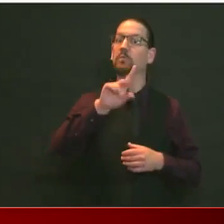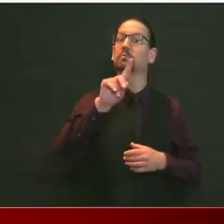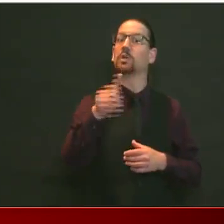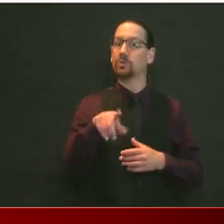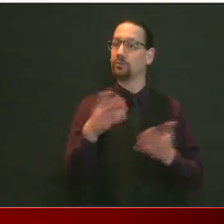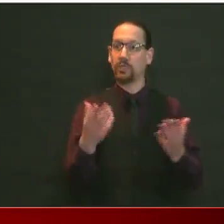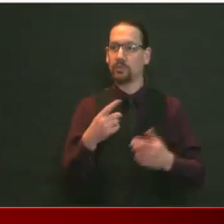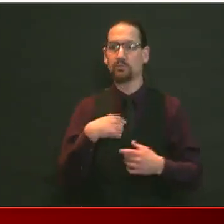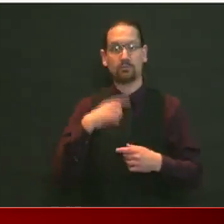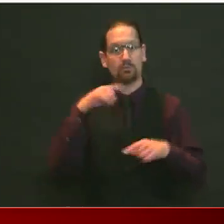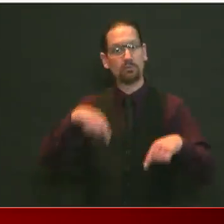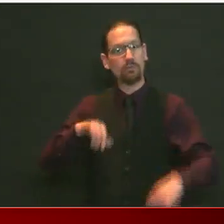MUCH, MUCH BETTER THAN SOME OF